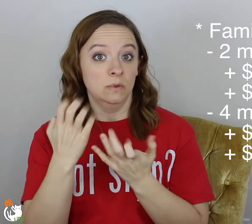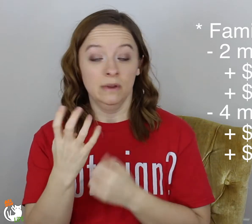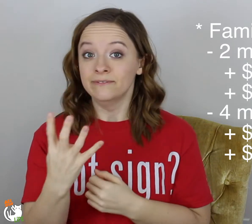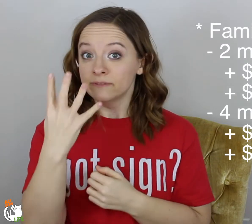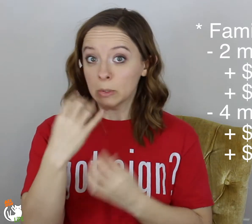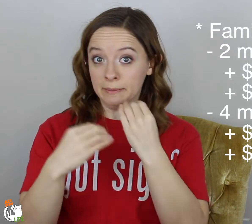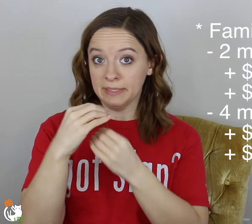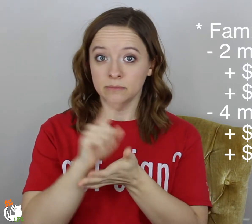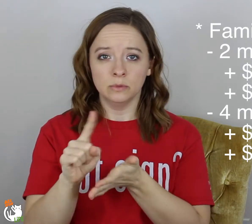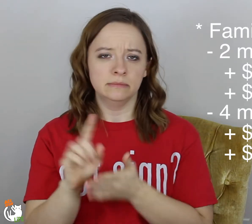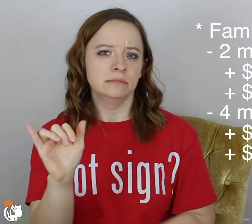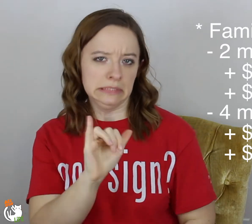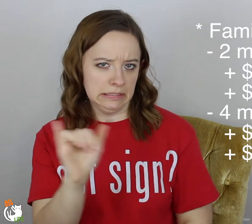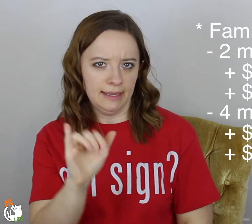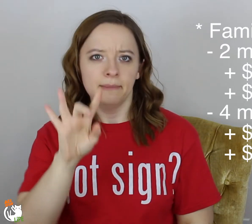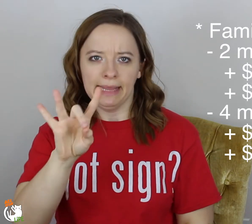If you want to do the 4 meal a week plan,